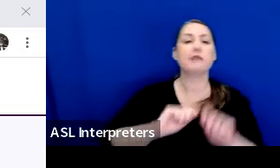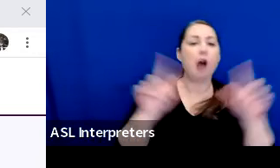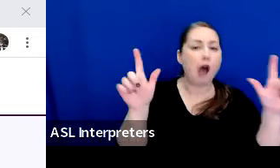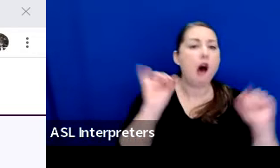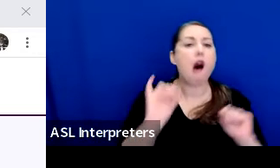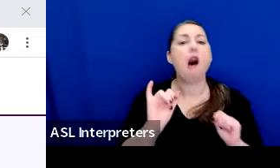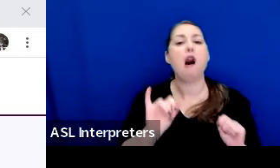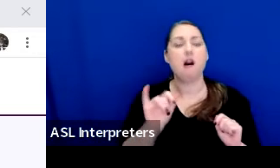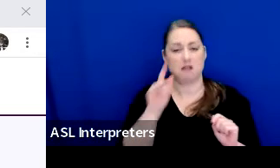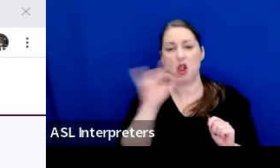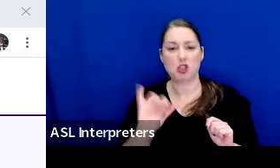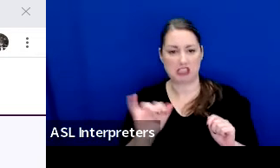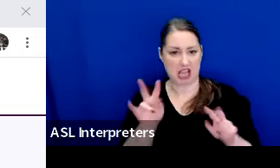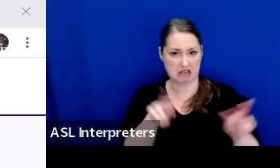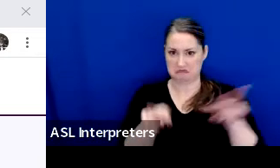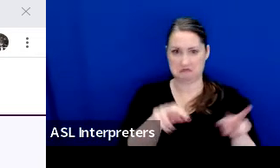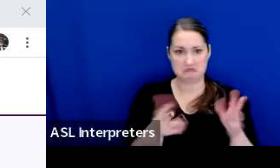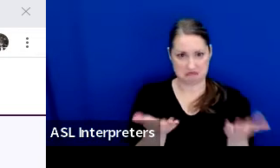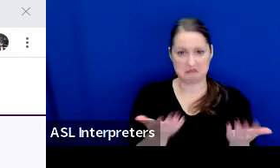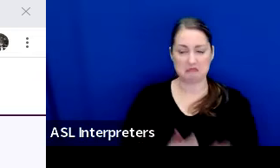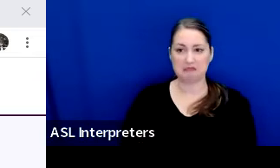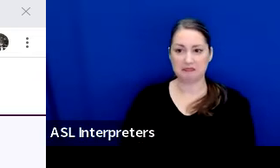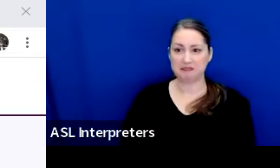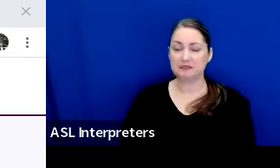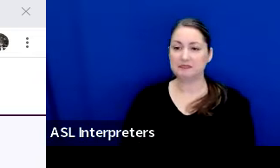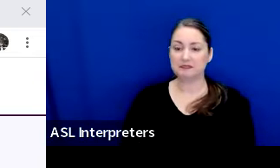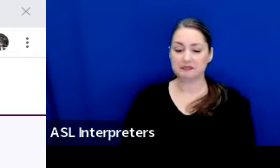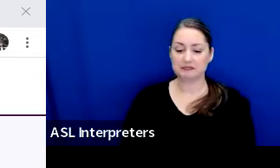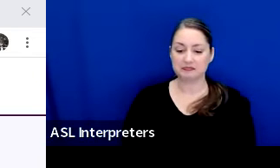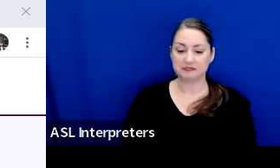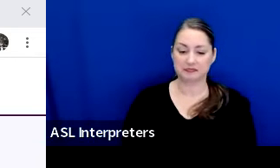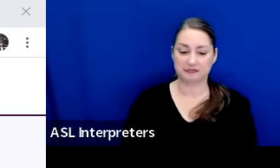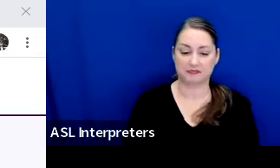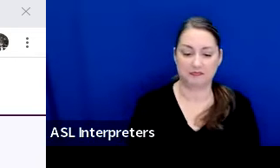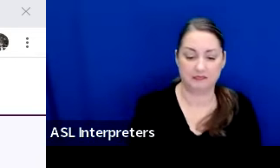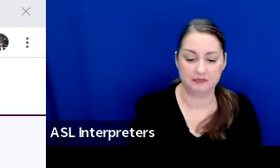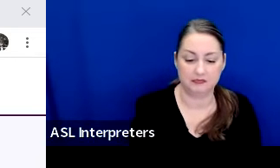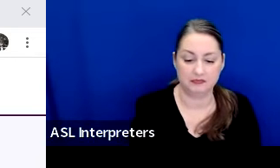this is what it's going to basically look like. And the first thing you're going to want to do.